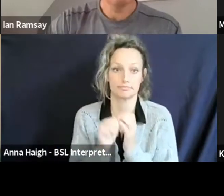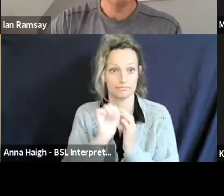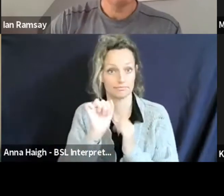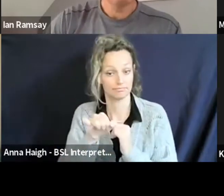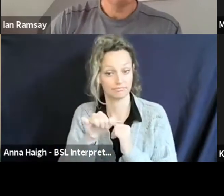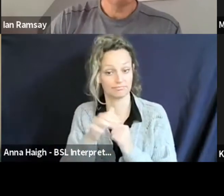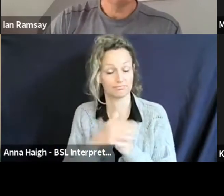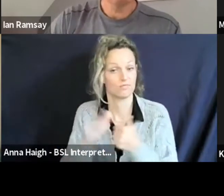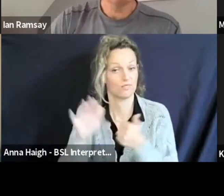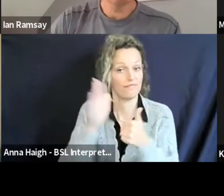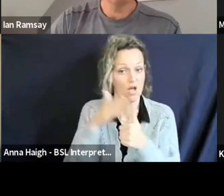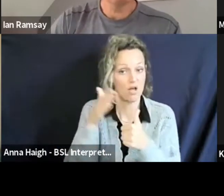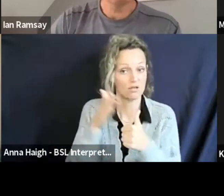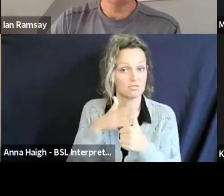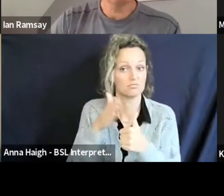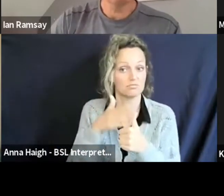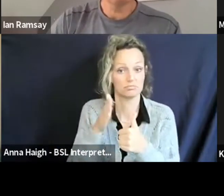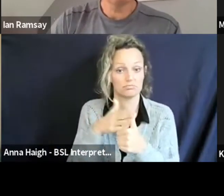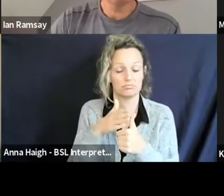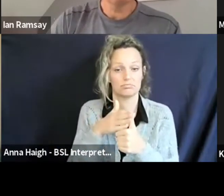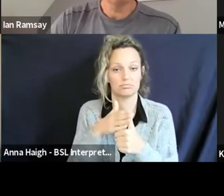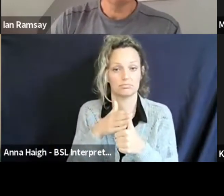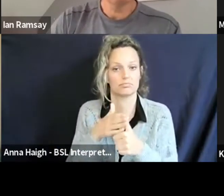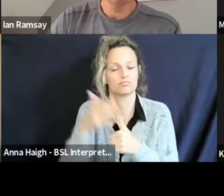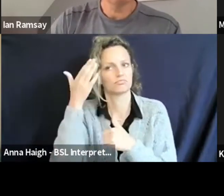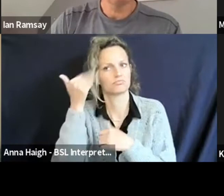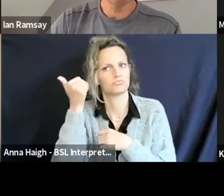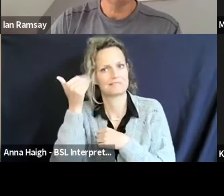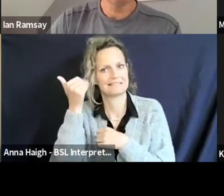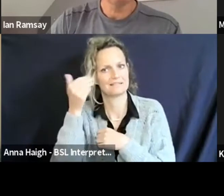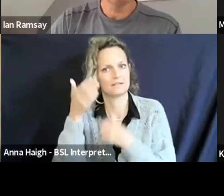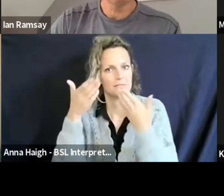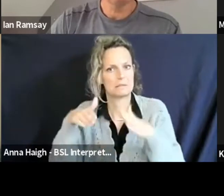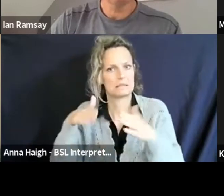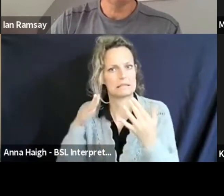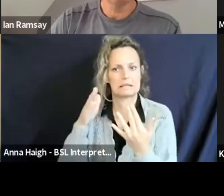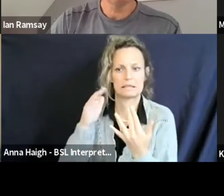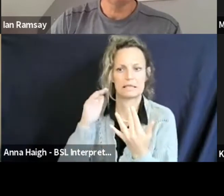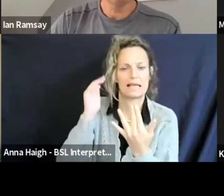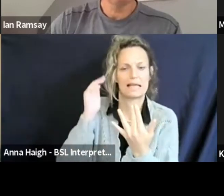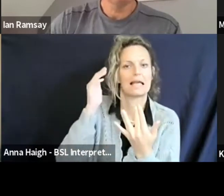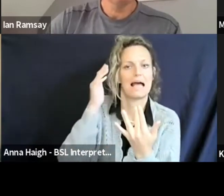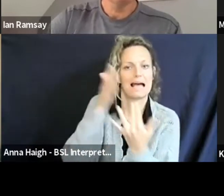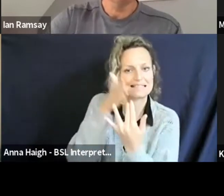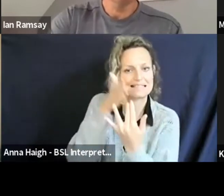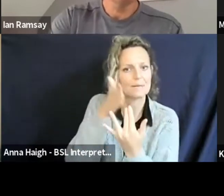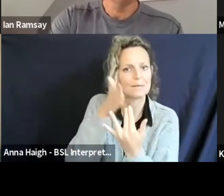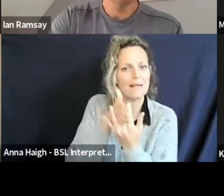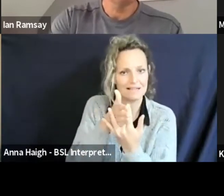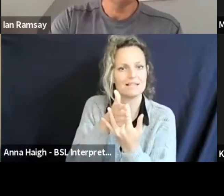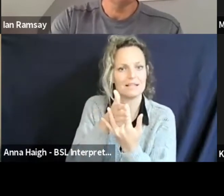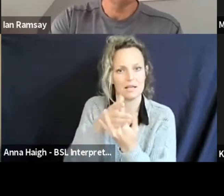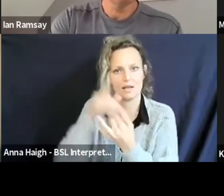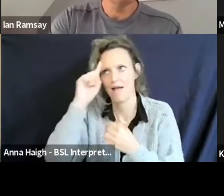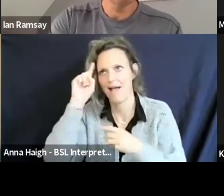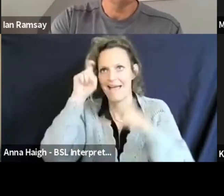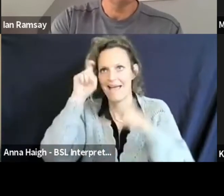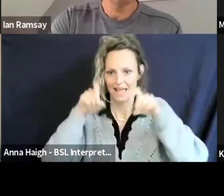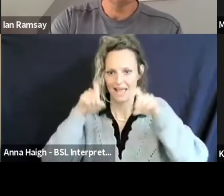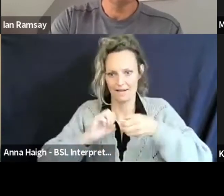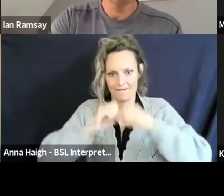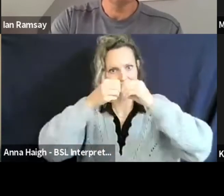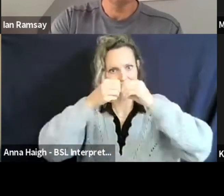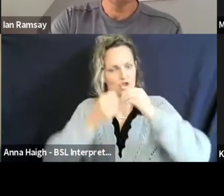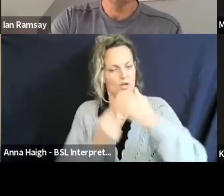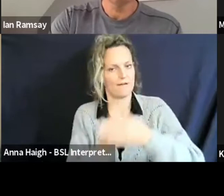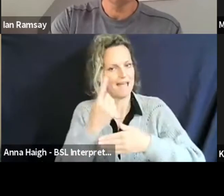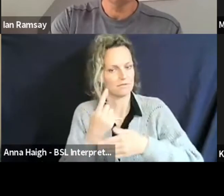us today.